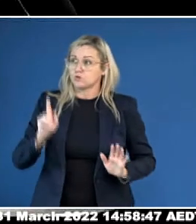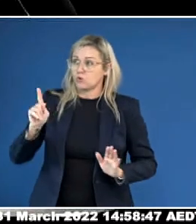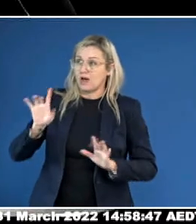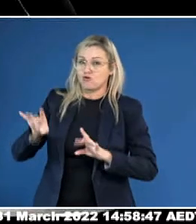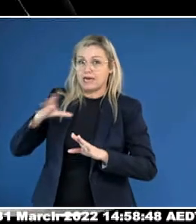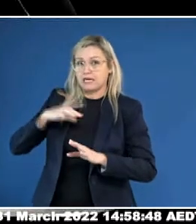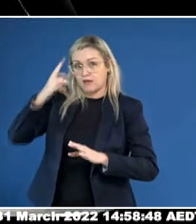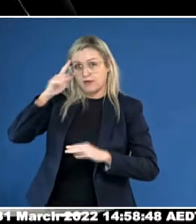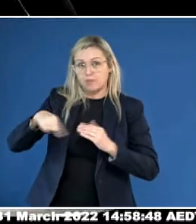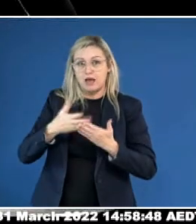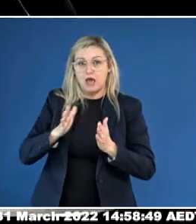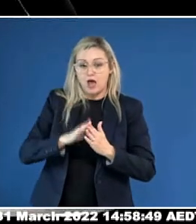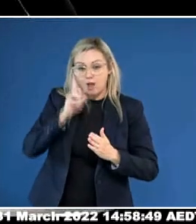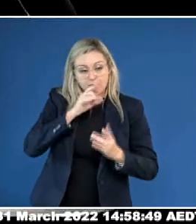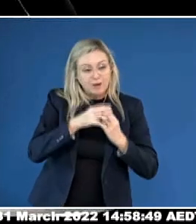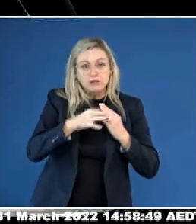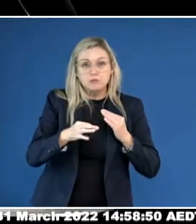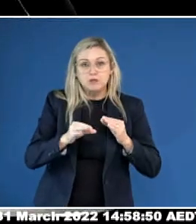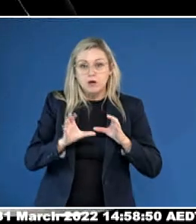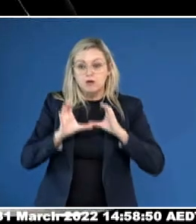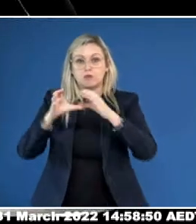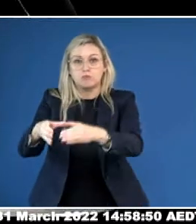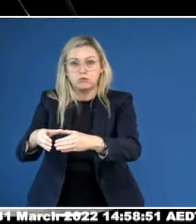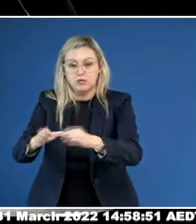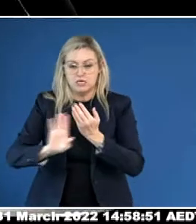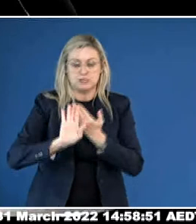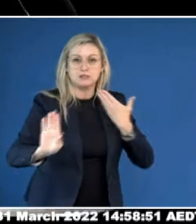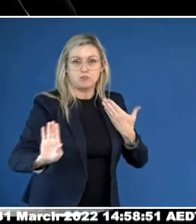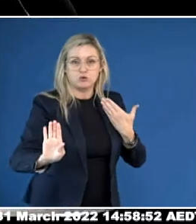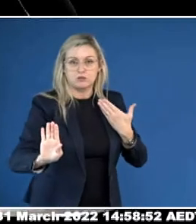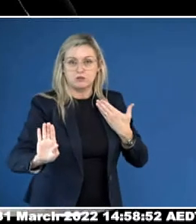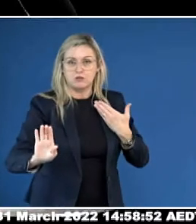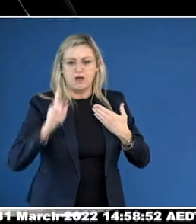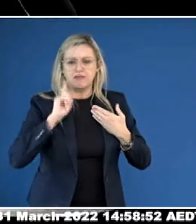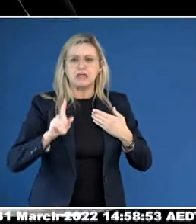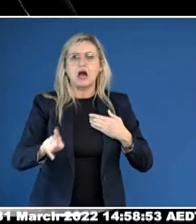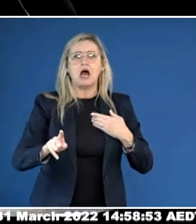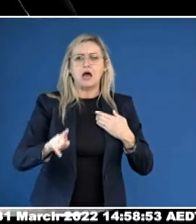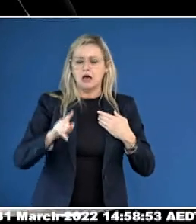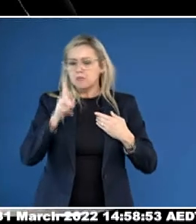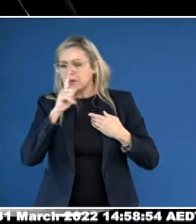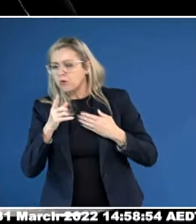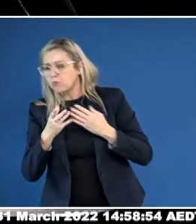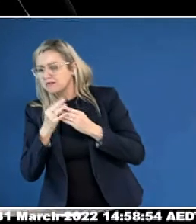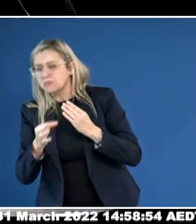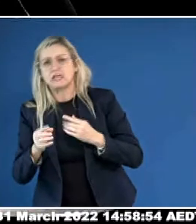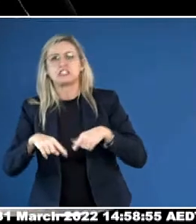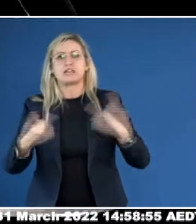seeing people with disabilities as 'other", then we will never, ever stop this epidemic